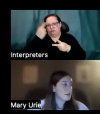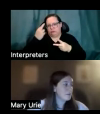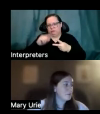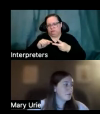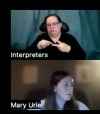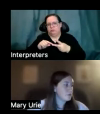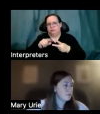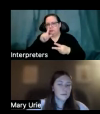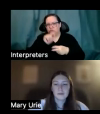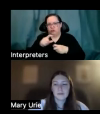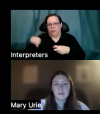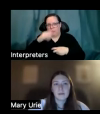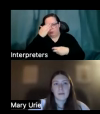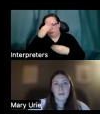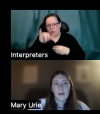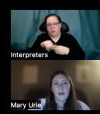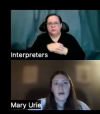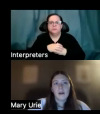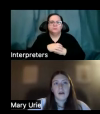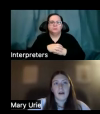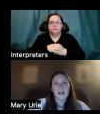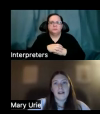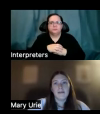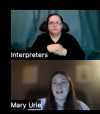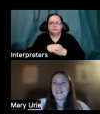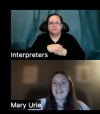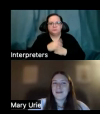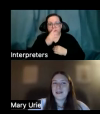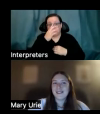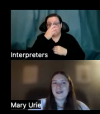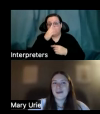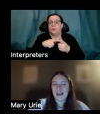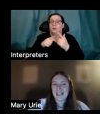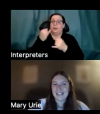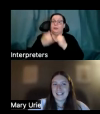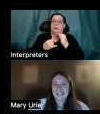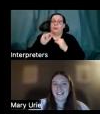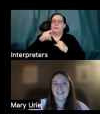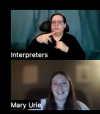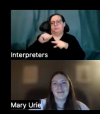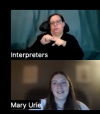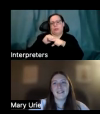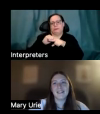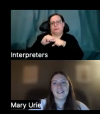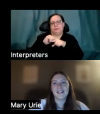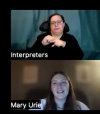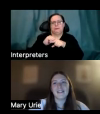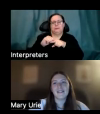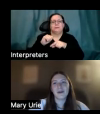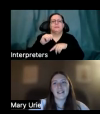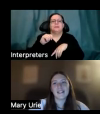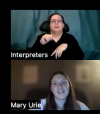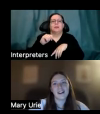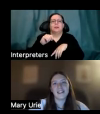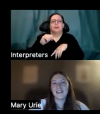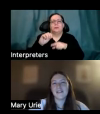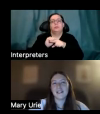this. And then my last tip is to practice. Practice a lot not so